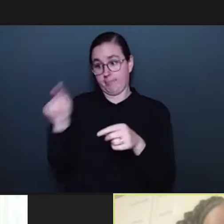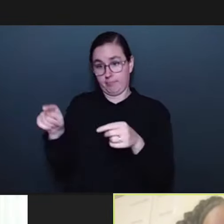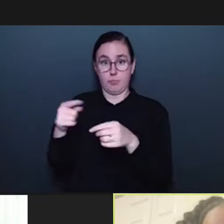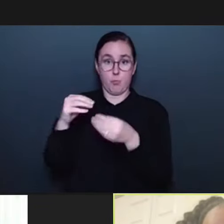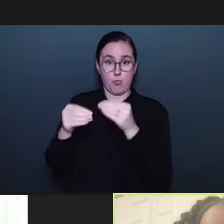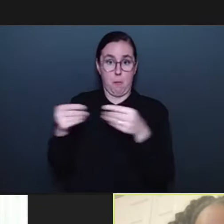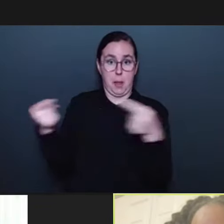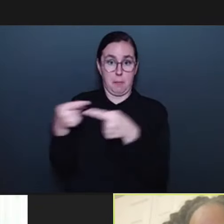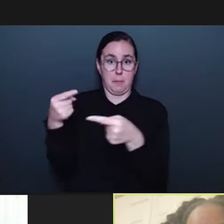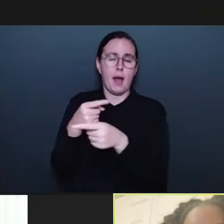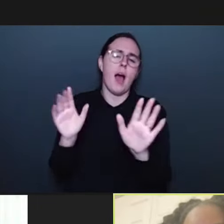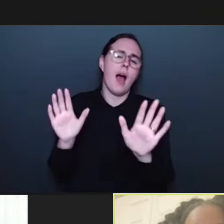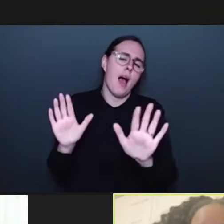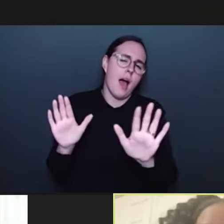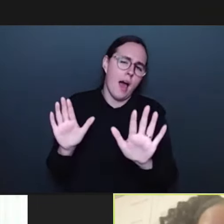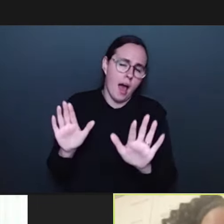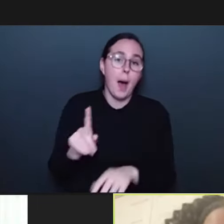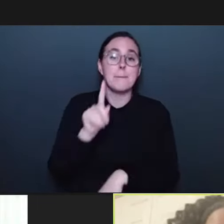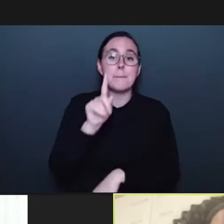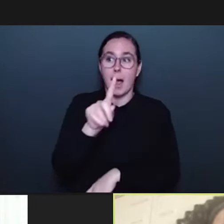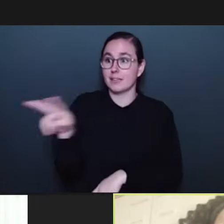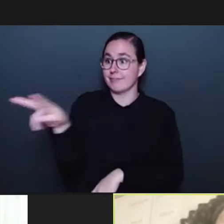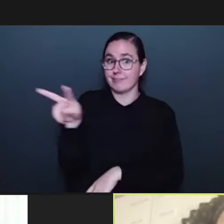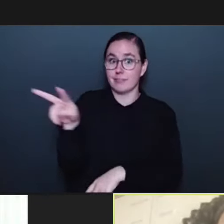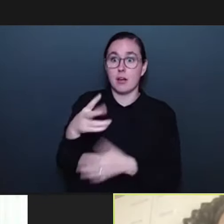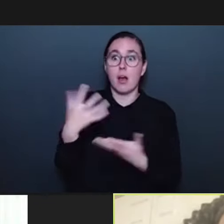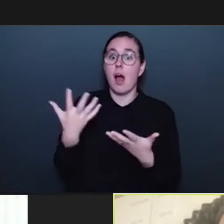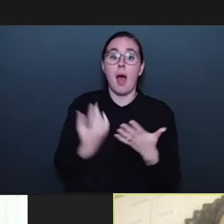In acknowledging that some countries, I'm from the Gambia, which is part of the Sahel,